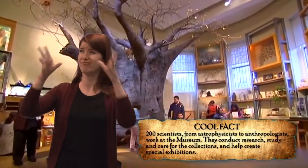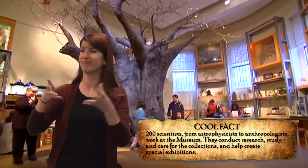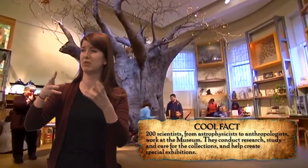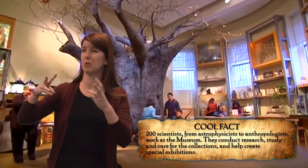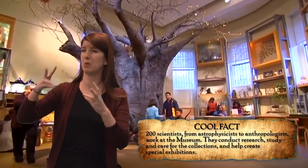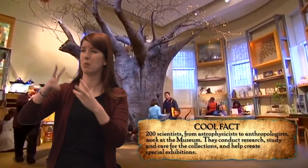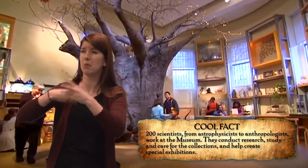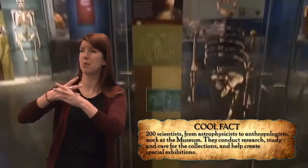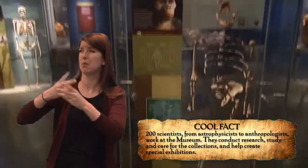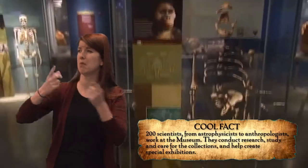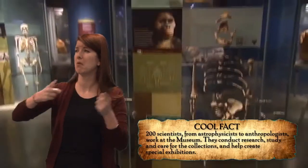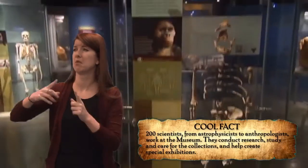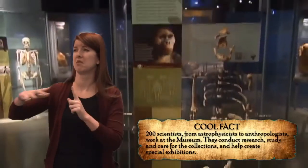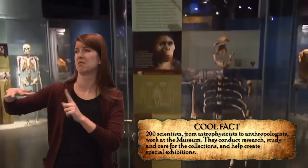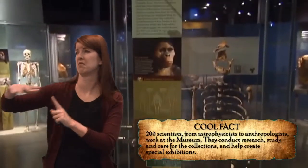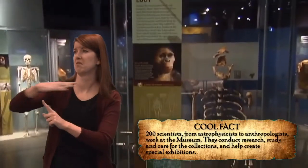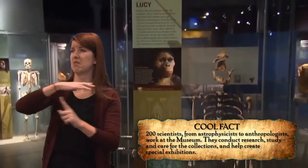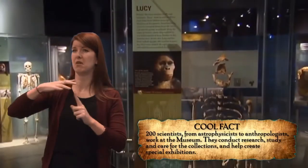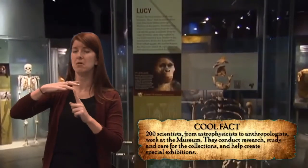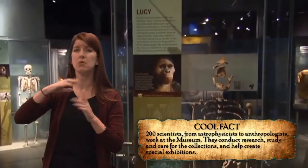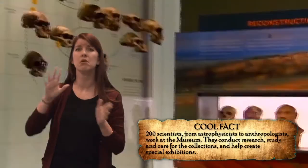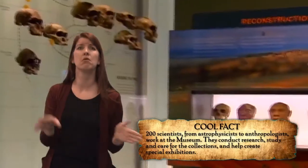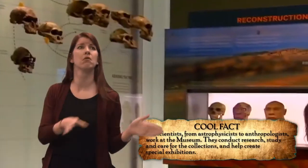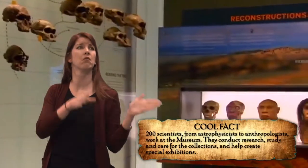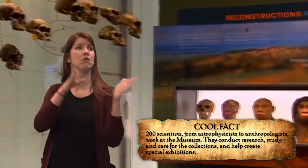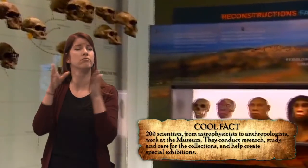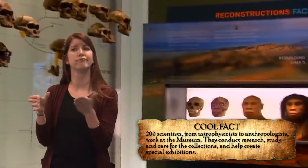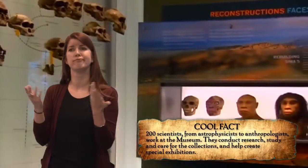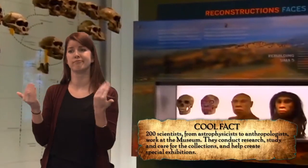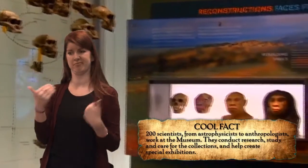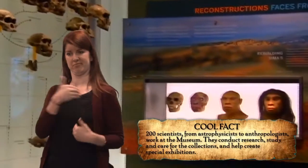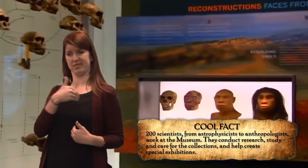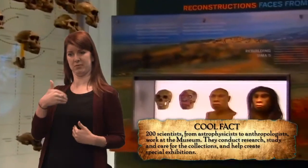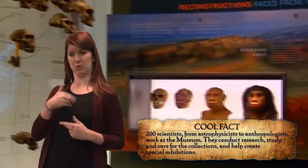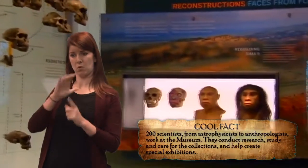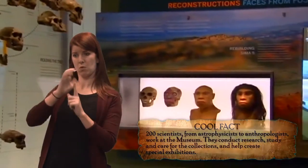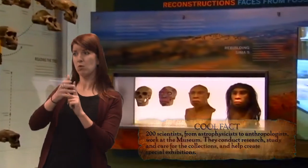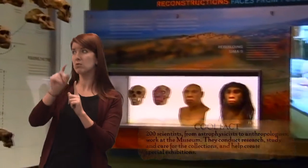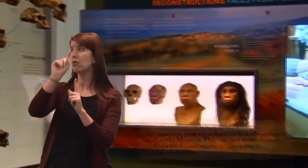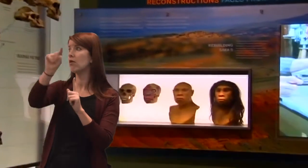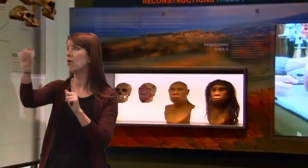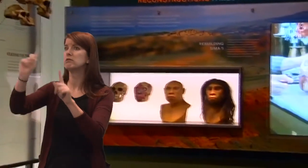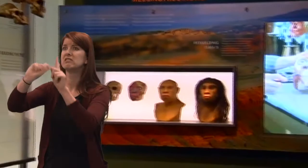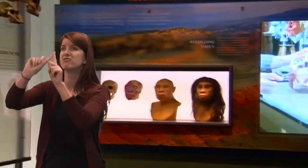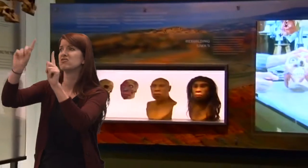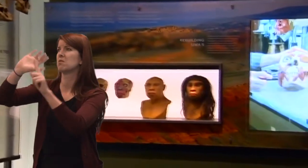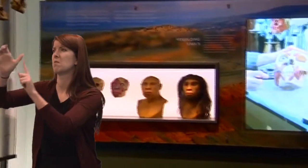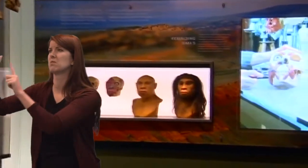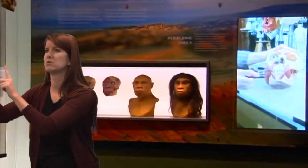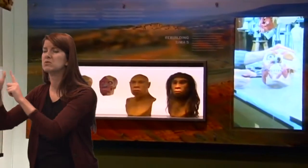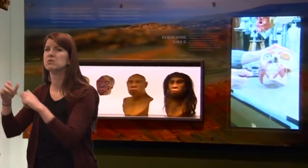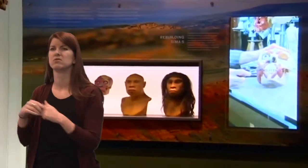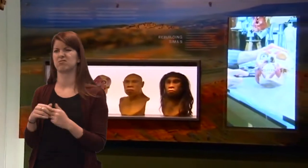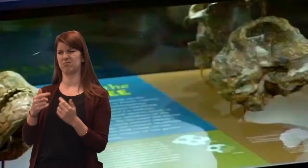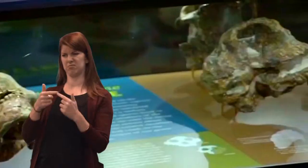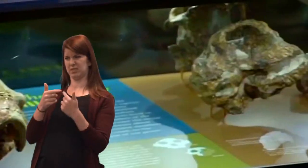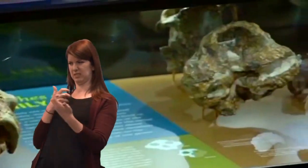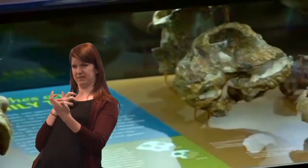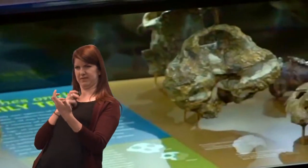of the environment, where do you fit as a member of one culture with respect to people of cultures all over the world.